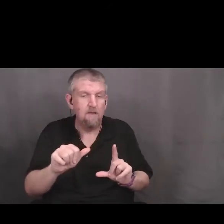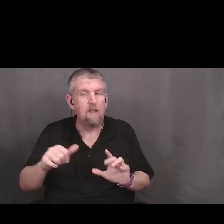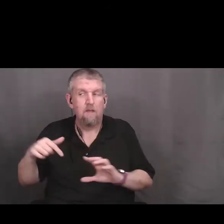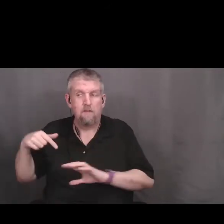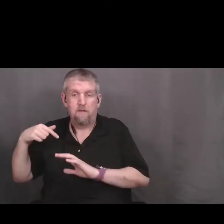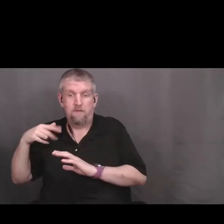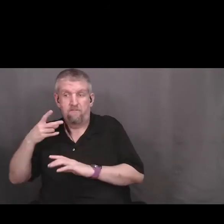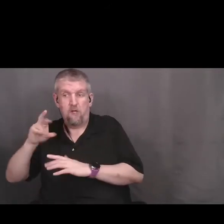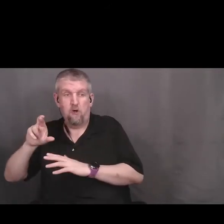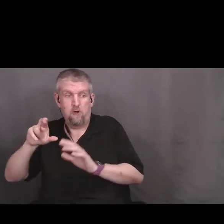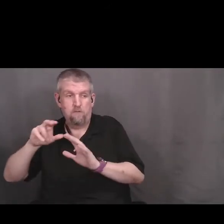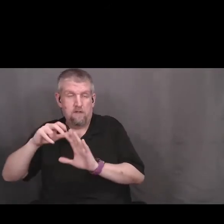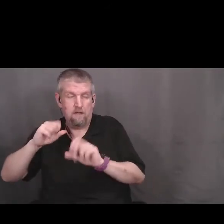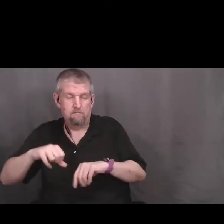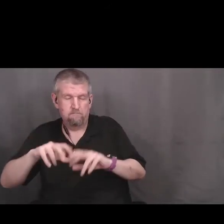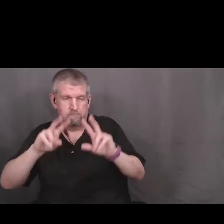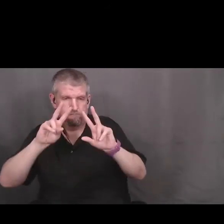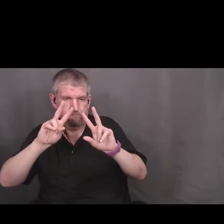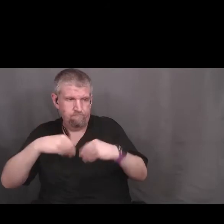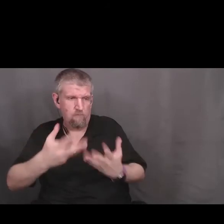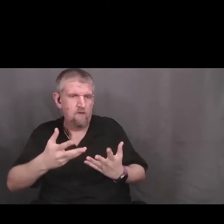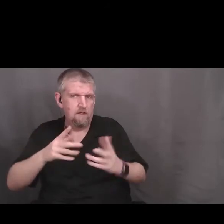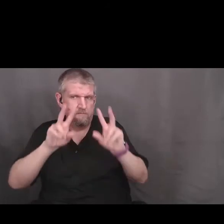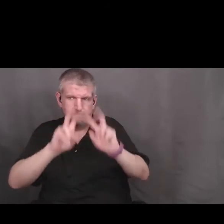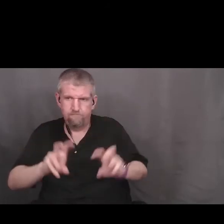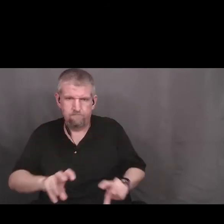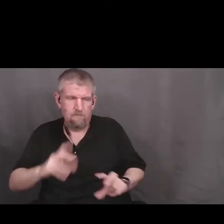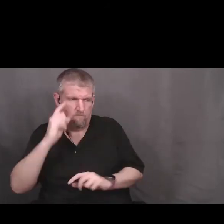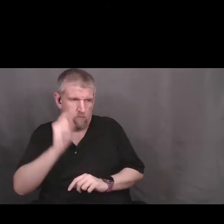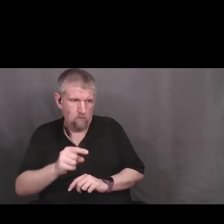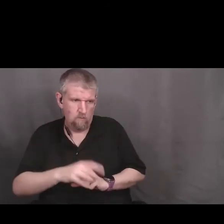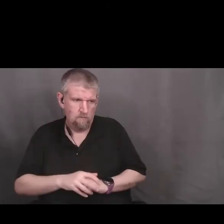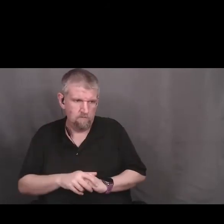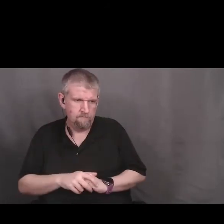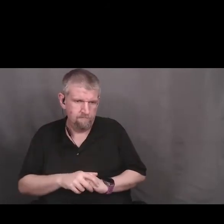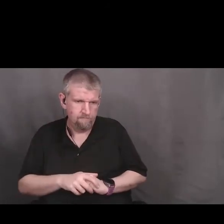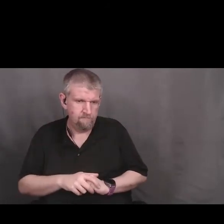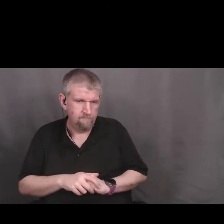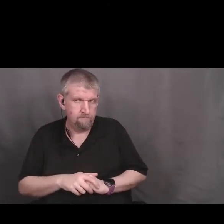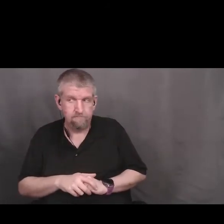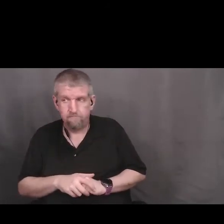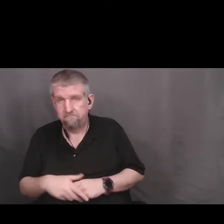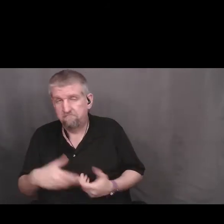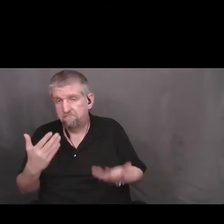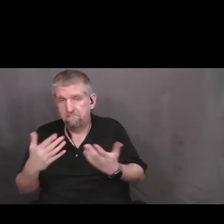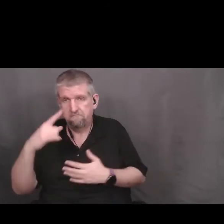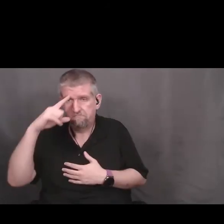to schedule assessments on behalf of that client. And that could be because the client doesn't have